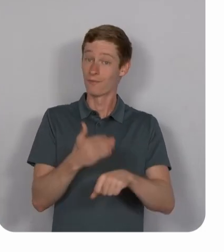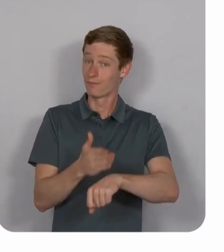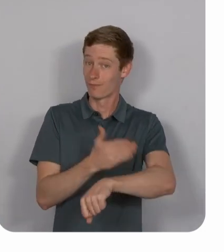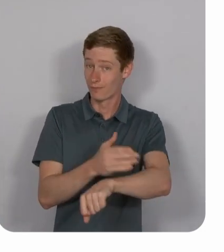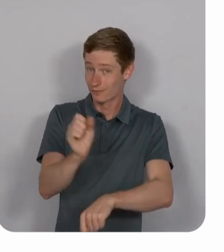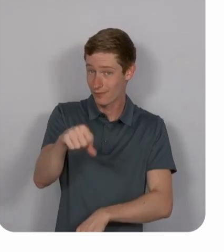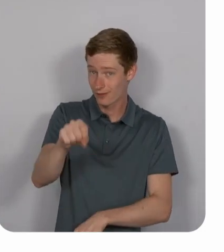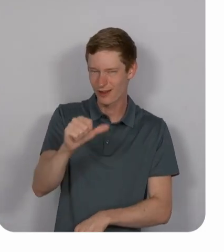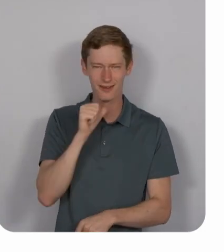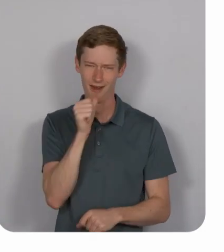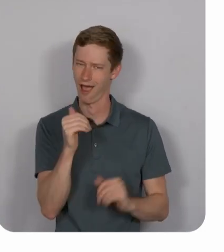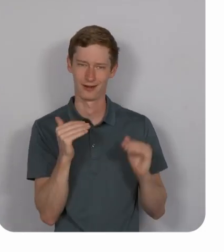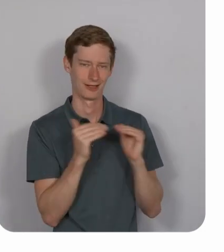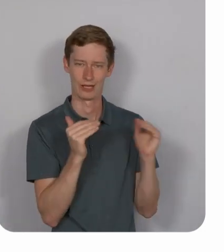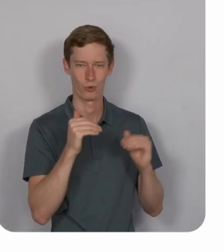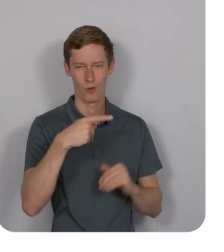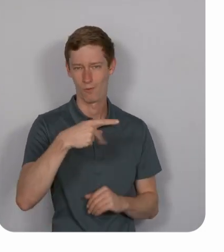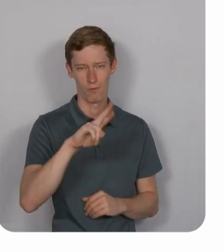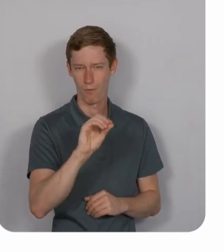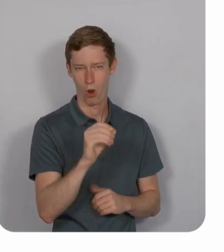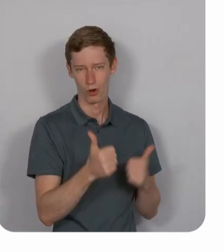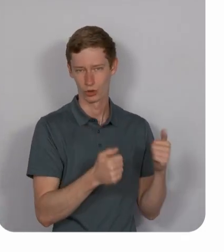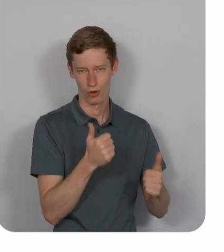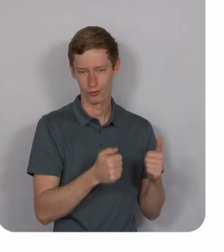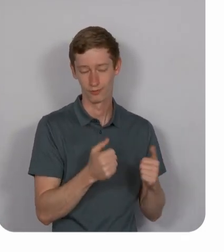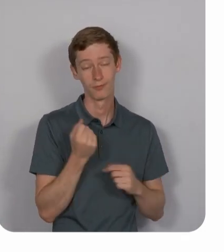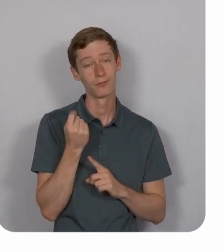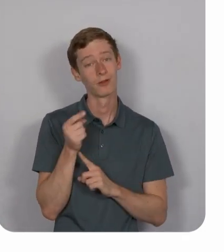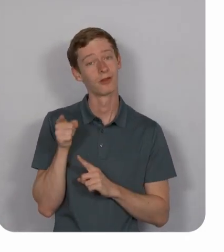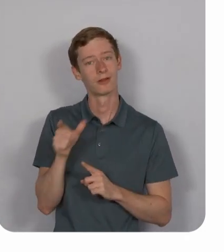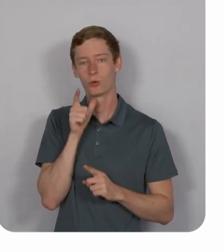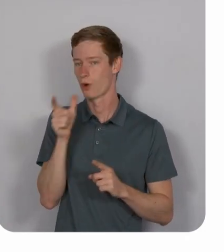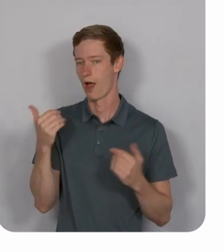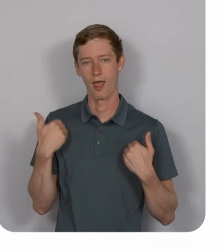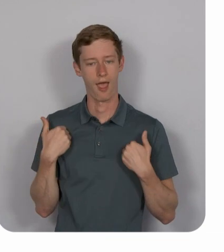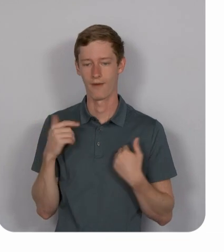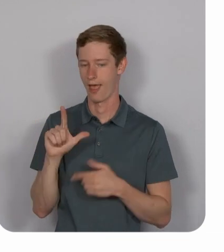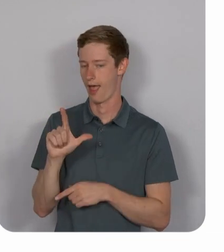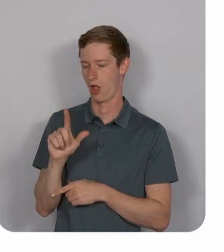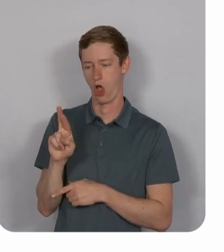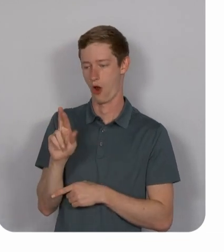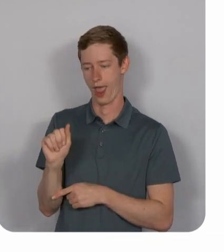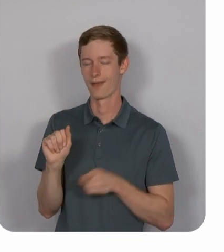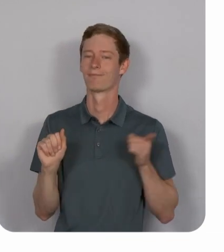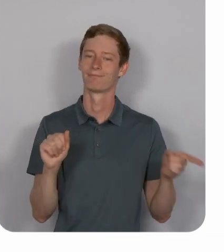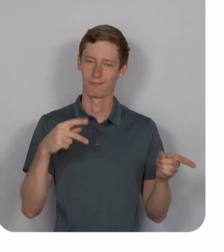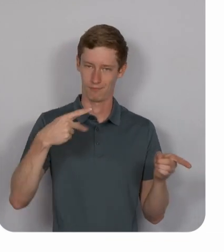The Touch Plus controllers do not contain the trigger or thumb LRAs that the Touch Pro controllers do have,